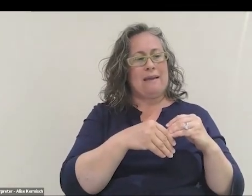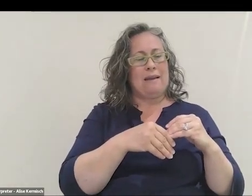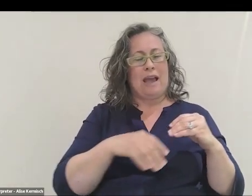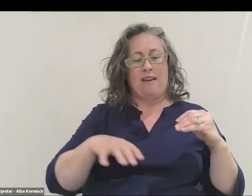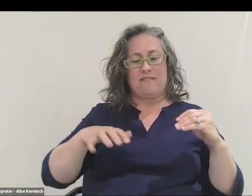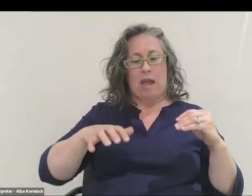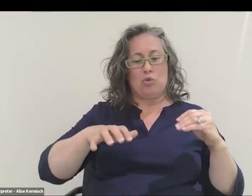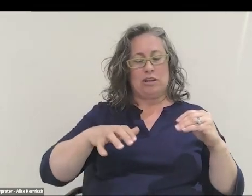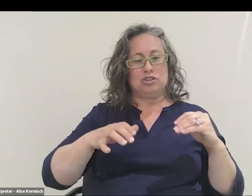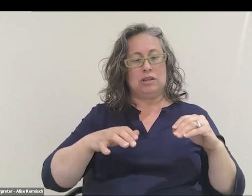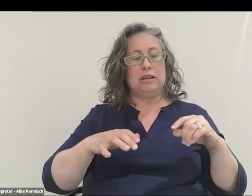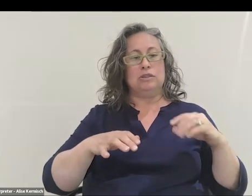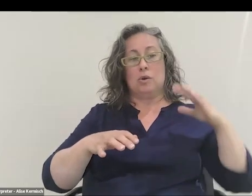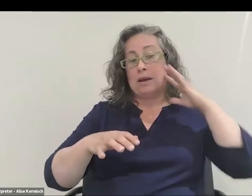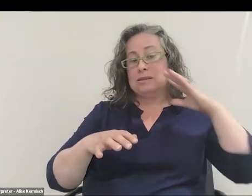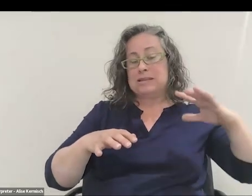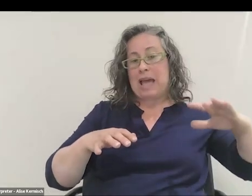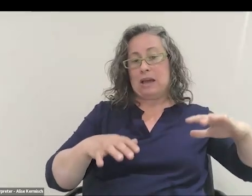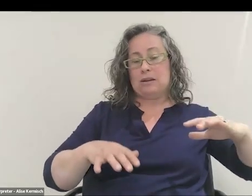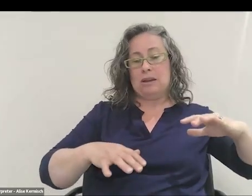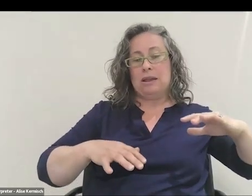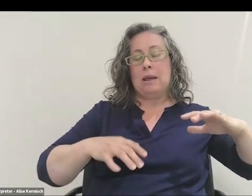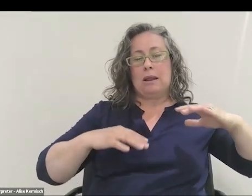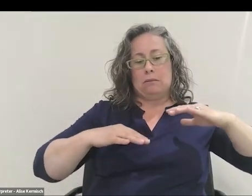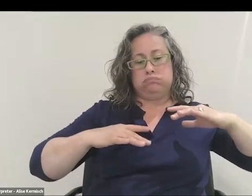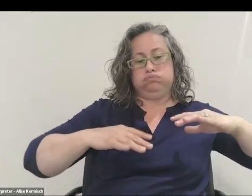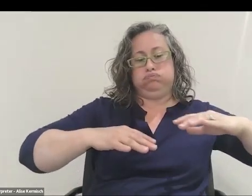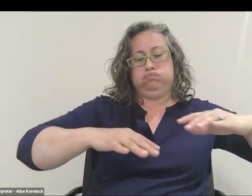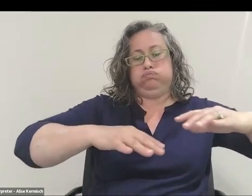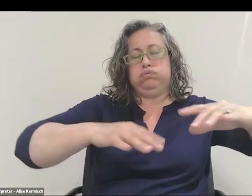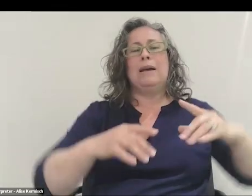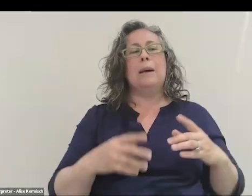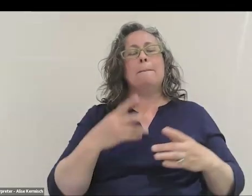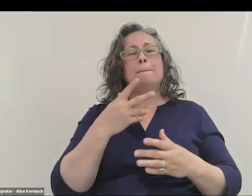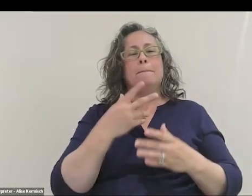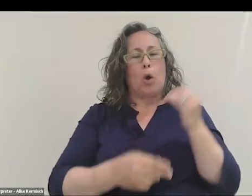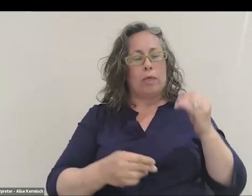on top of the main sound like this, brrr. Then controlling the vibration speed gives some information